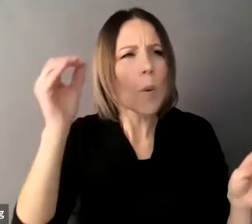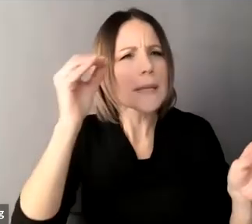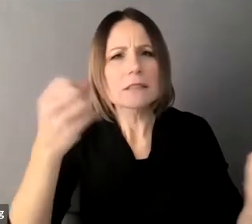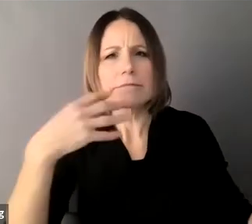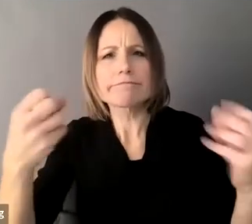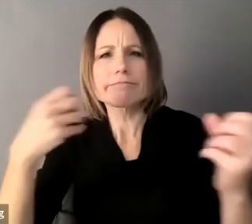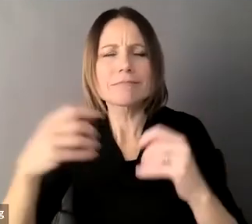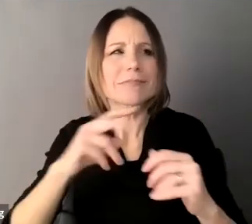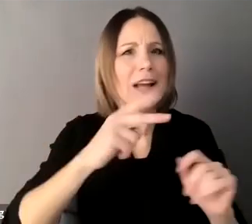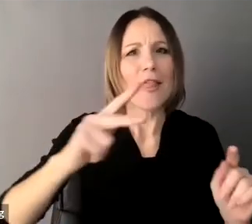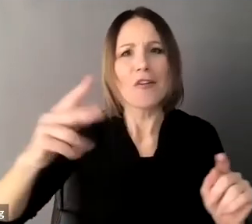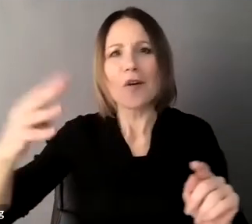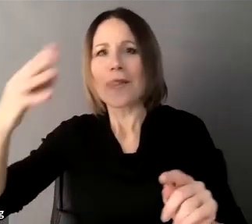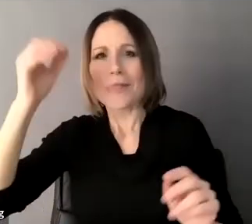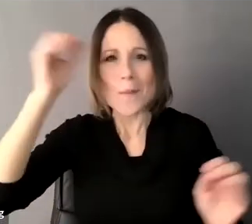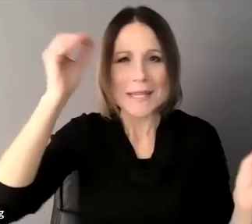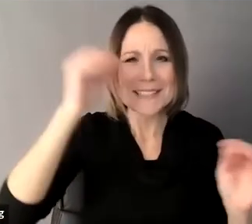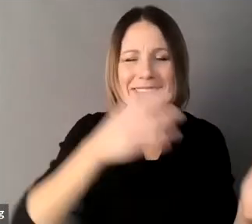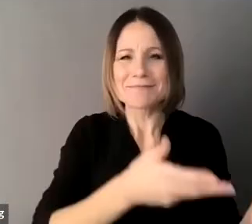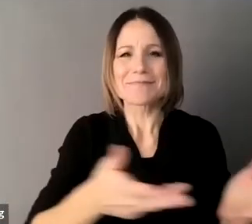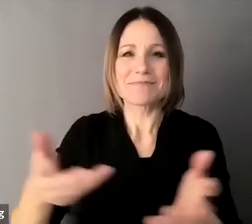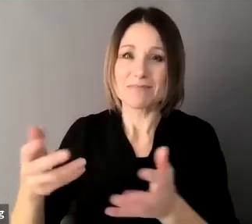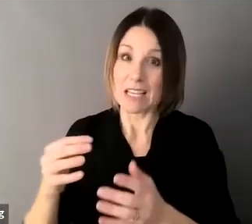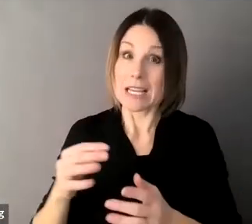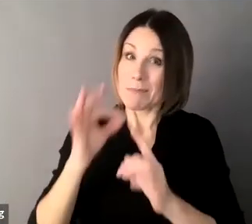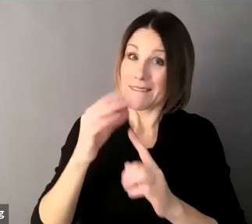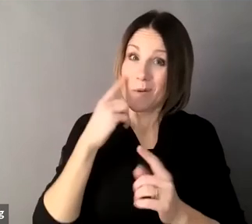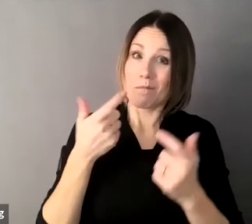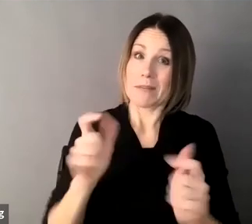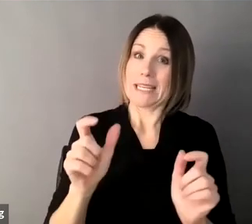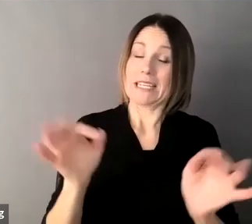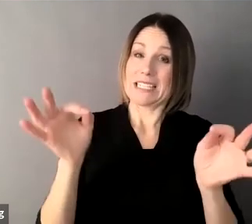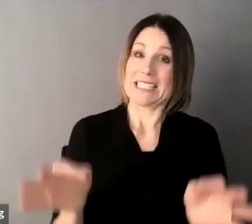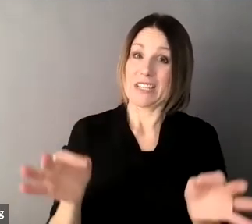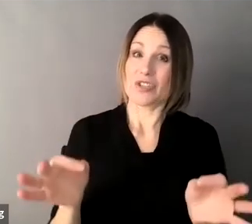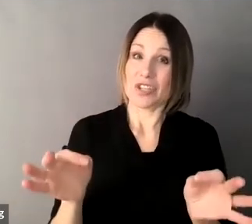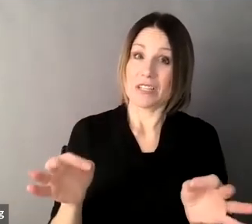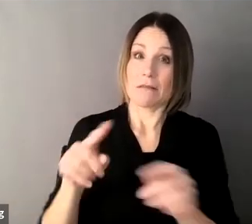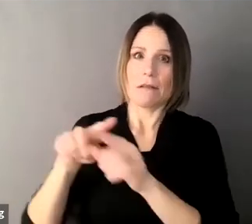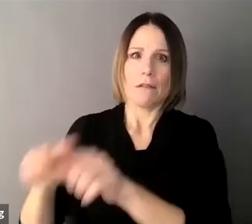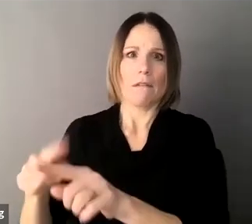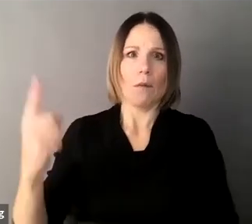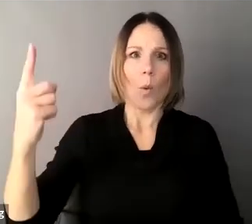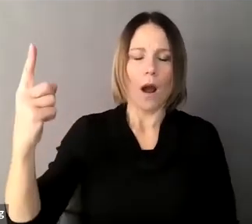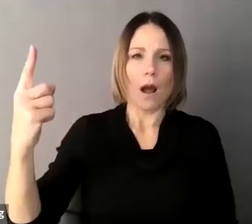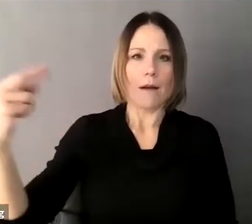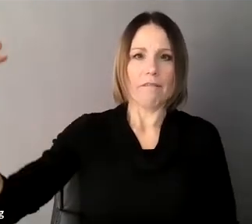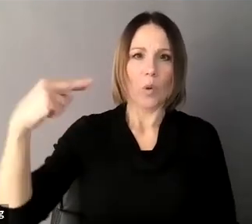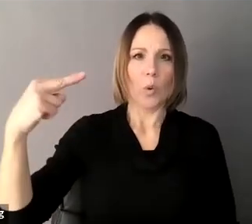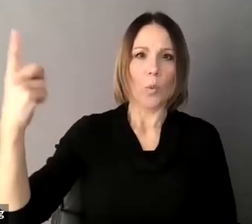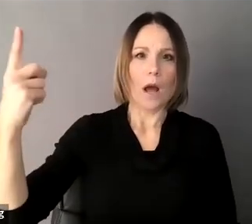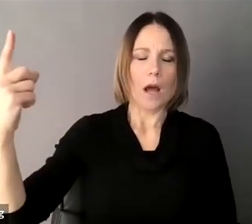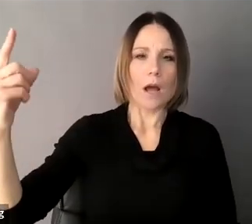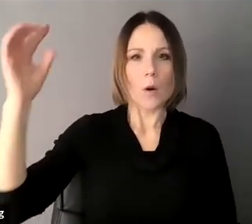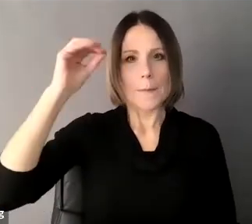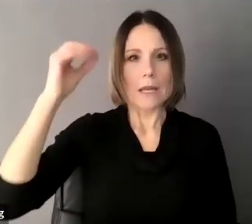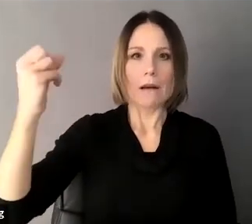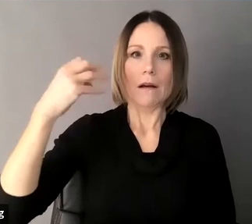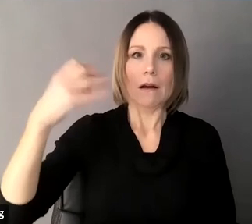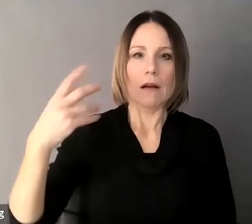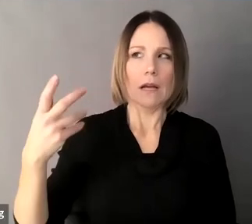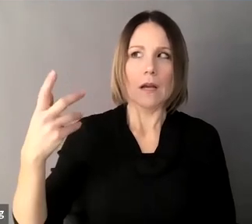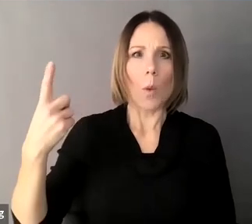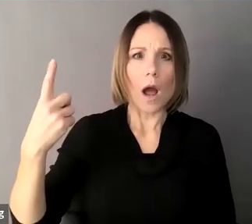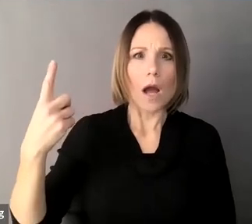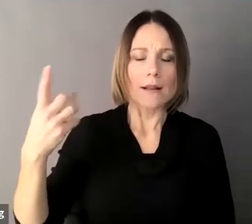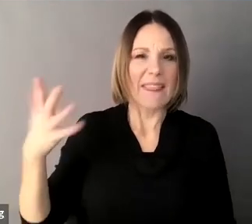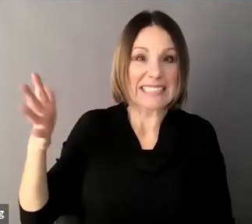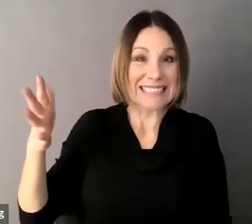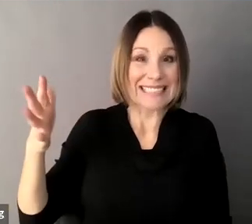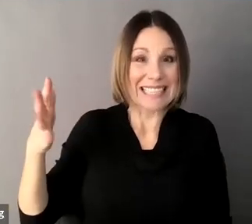exactly the big decision because if you just have one discussion you could not like that